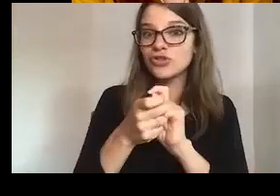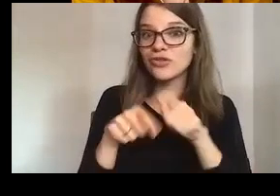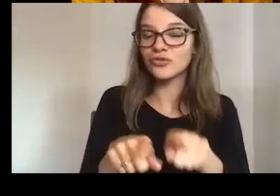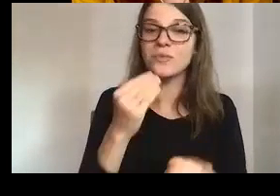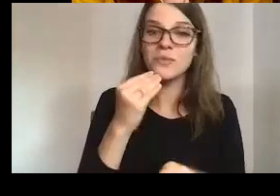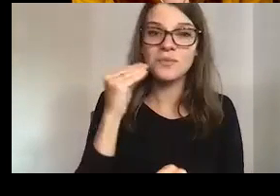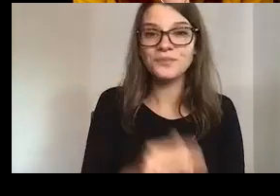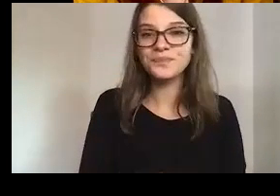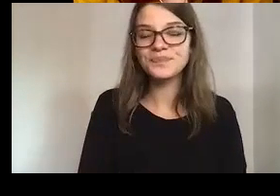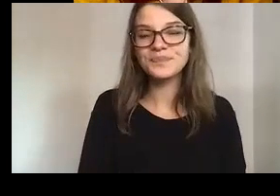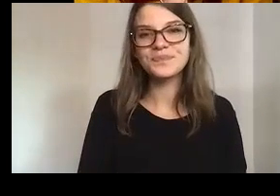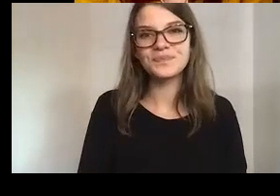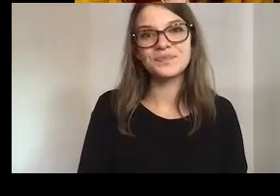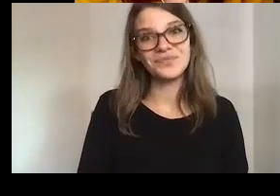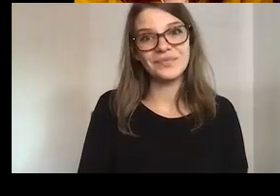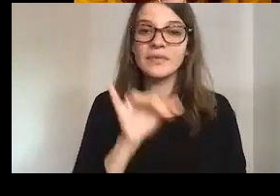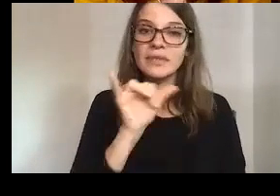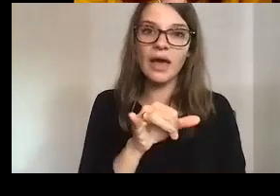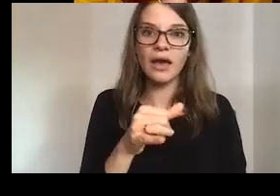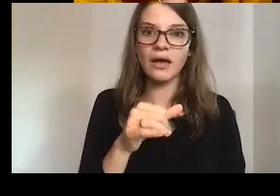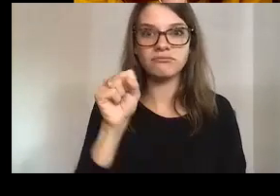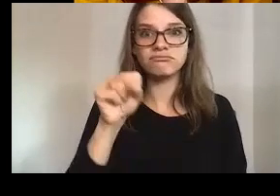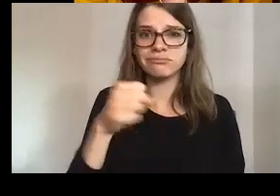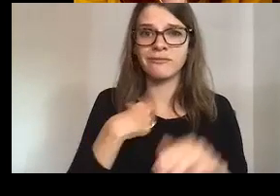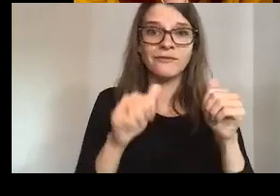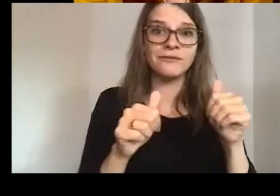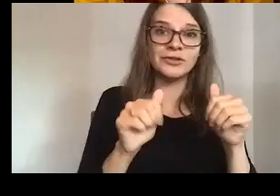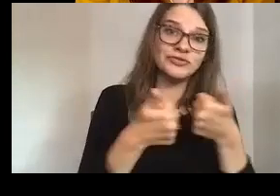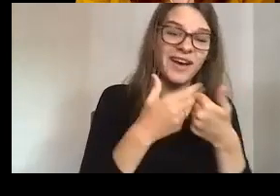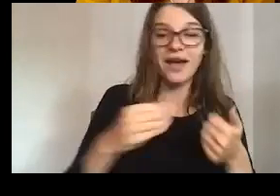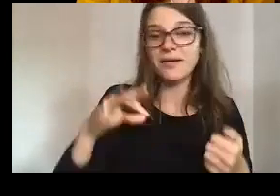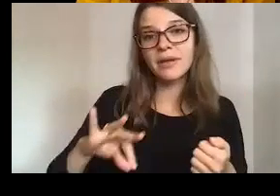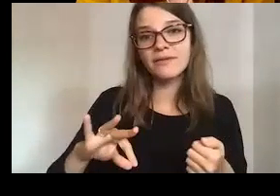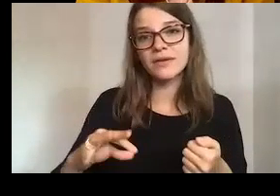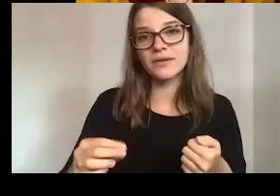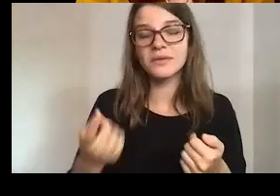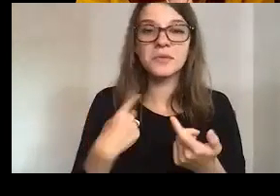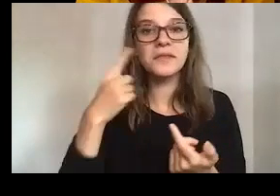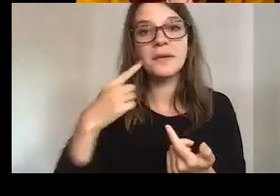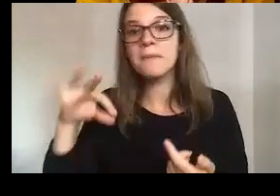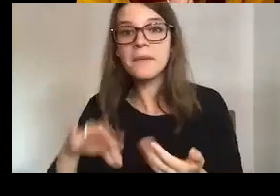that has kind of both benefits and challenges so we can think about benefits maybe are that as a